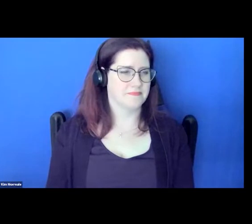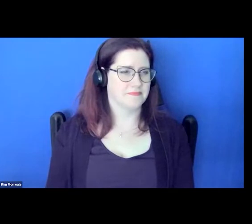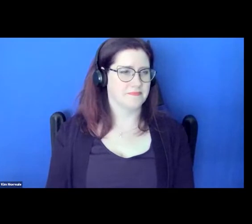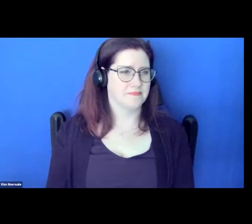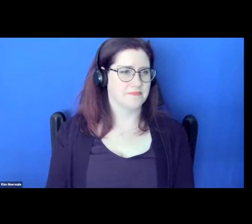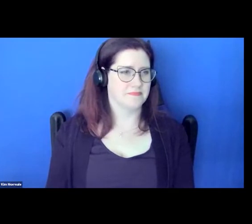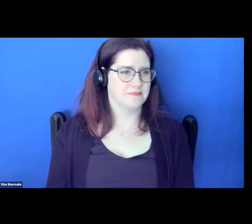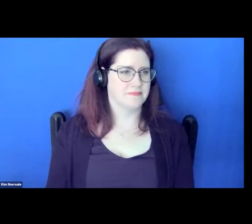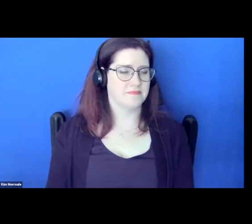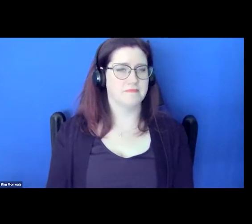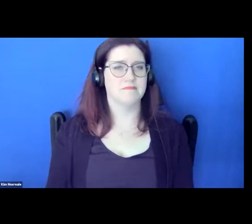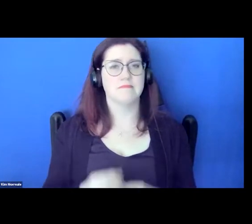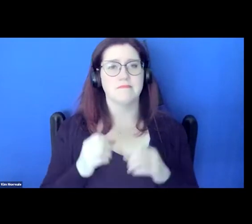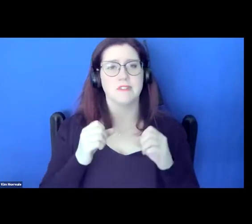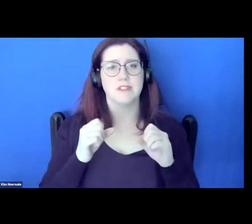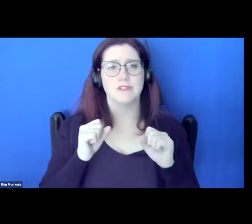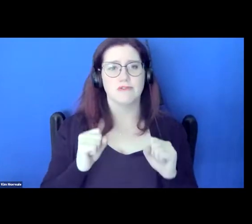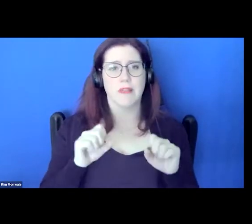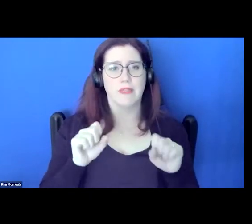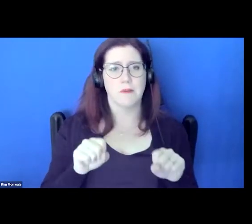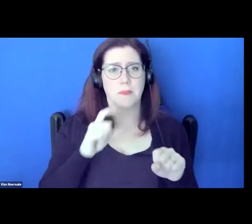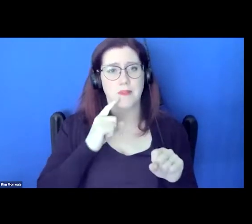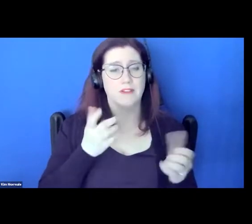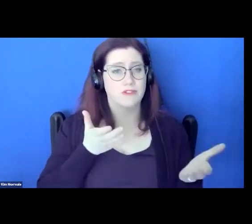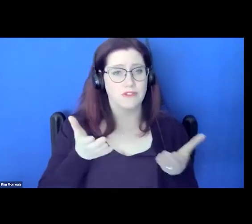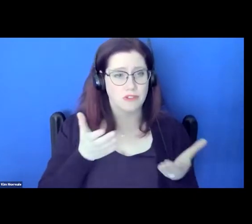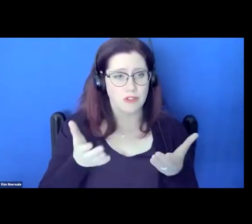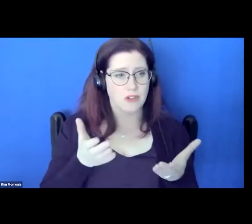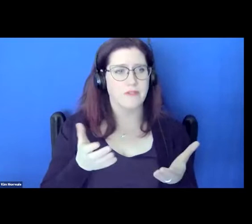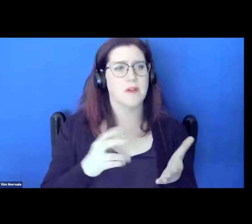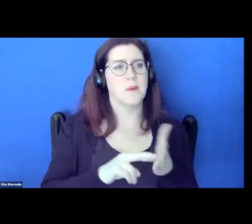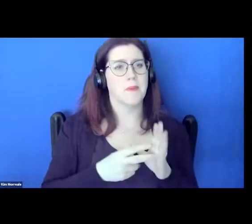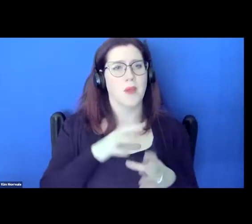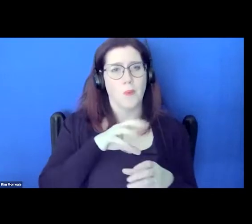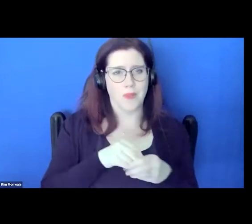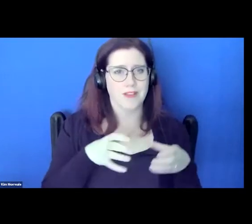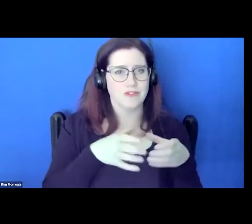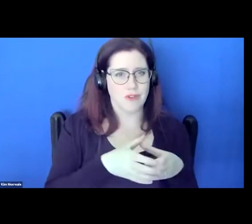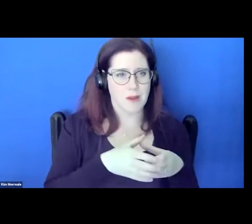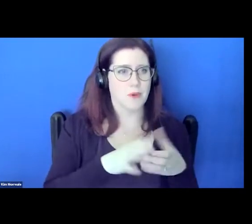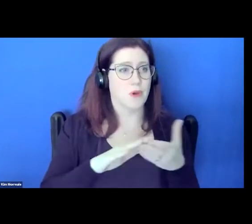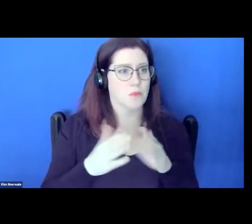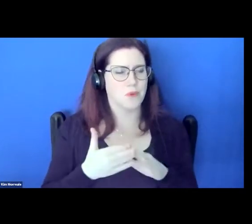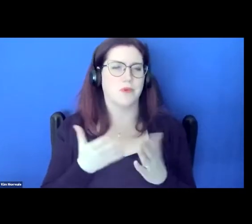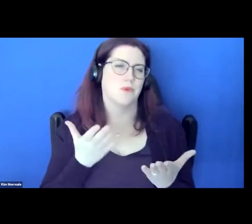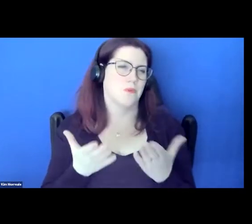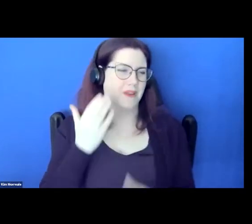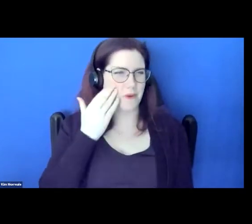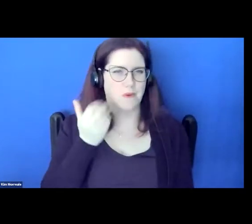And strengthening the capacity to serve is tribal level engagement. So within tribal communities, as you may know, there are a bunch of different services